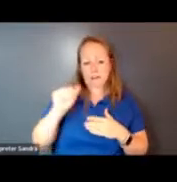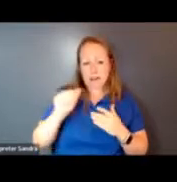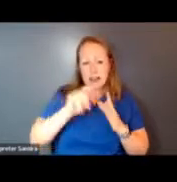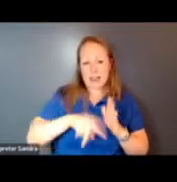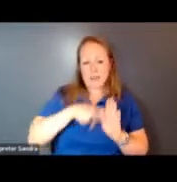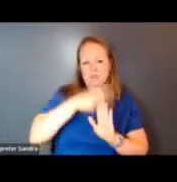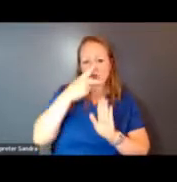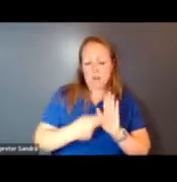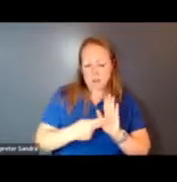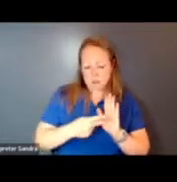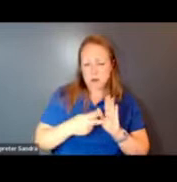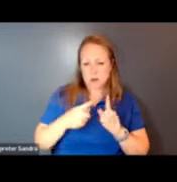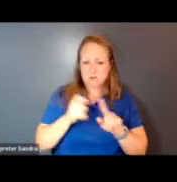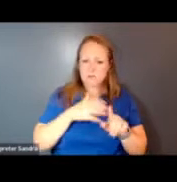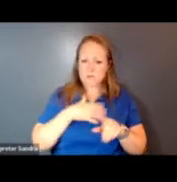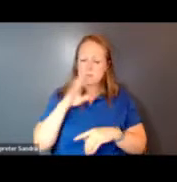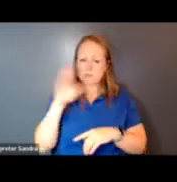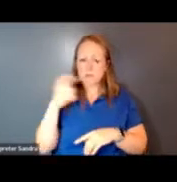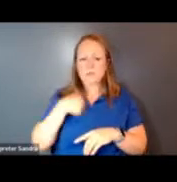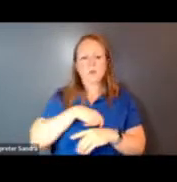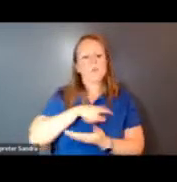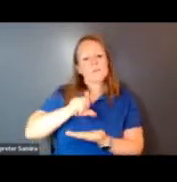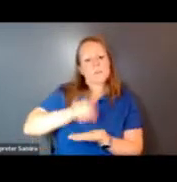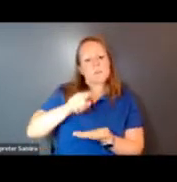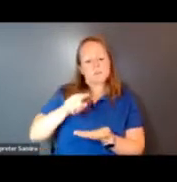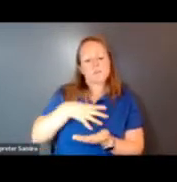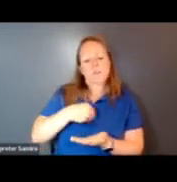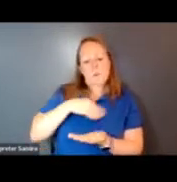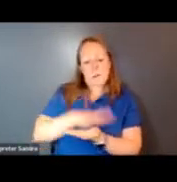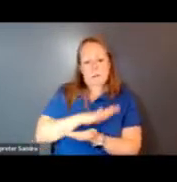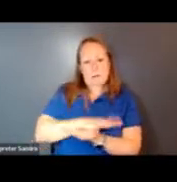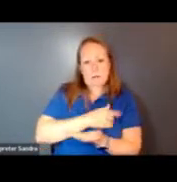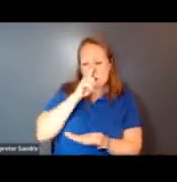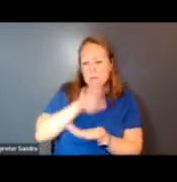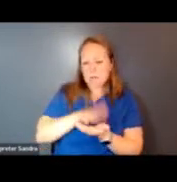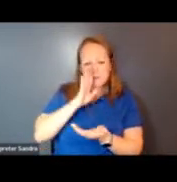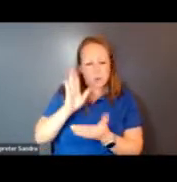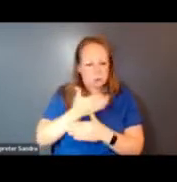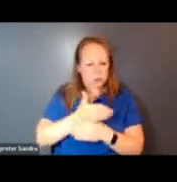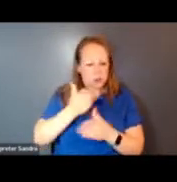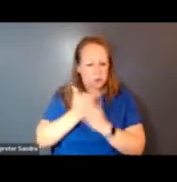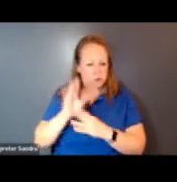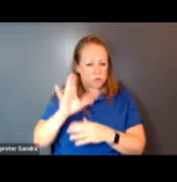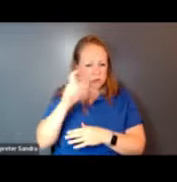direction, we published a white paper that I think is going to be shared via the chat specifically about a series of